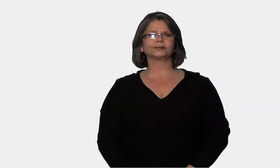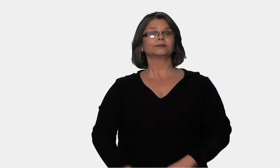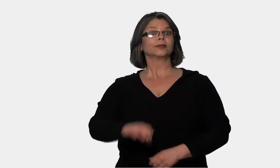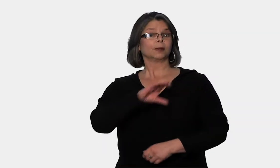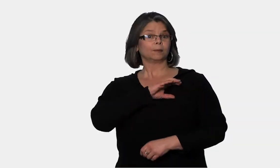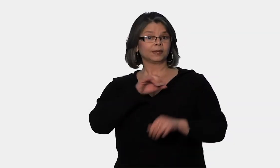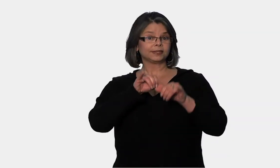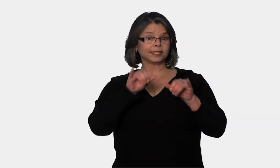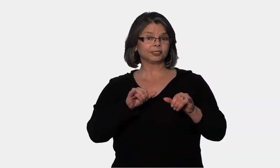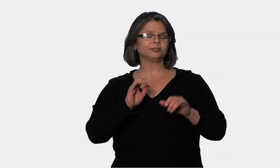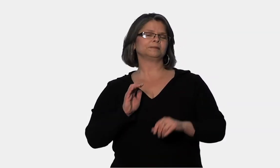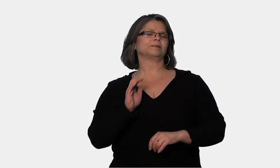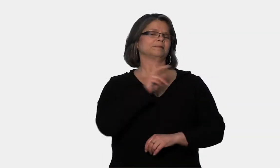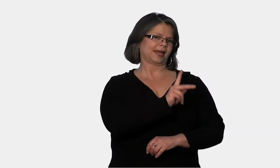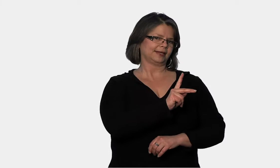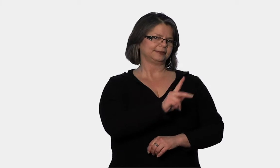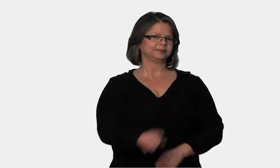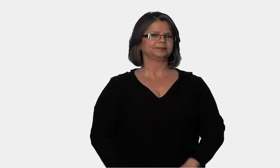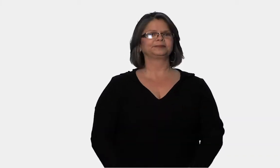Back at the Police Station